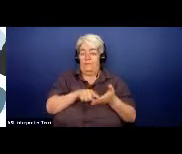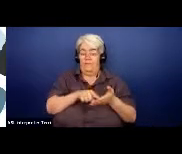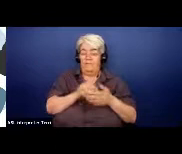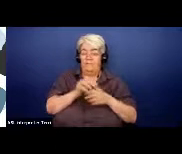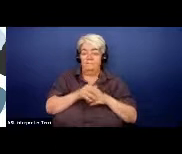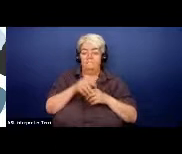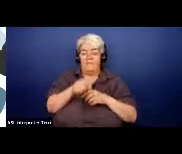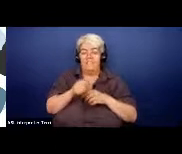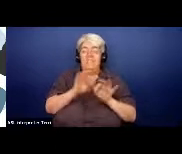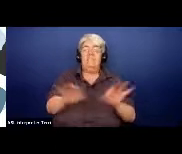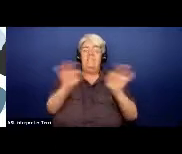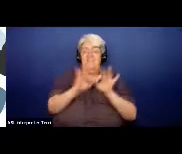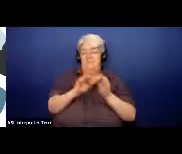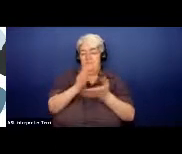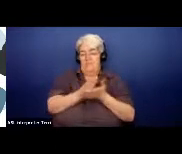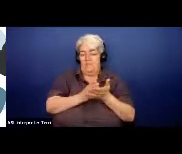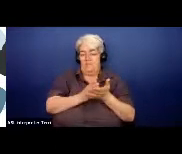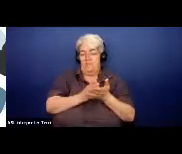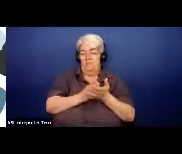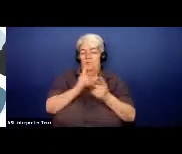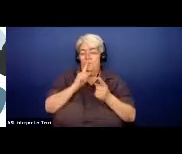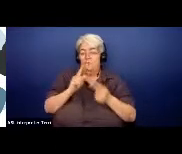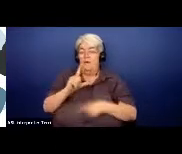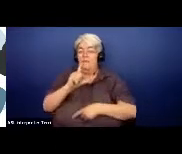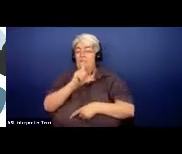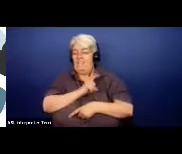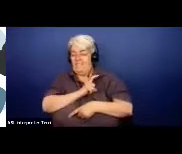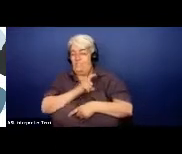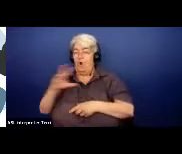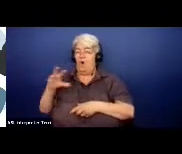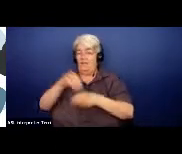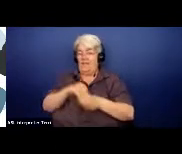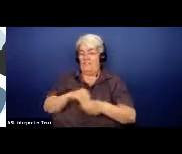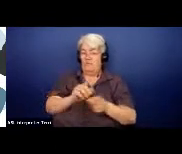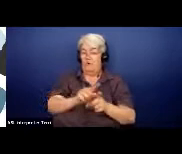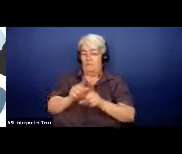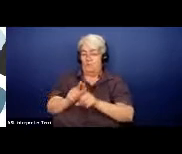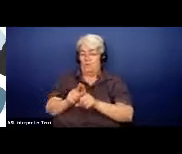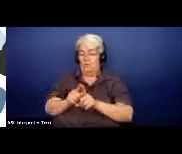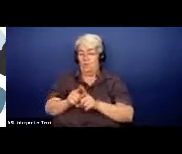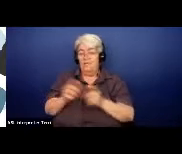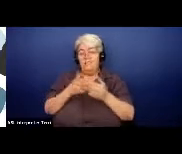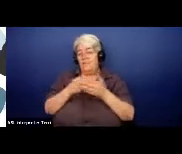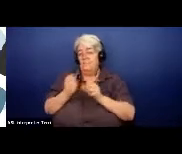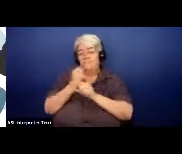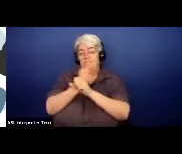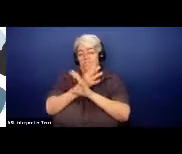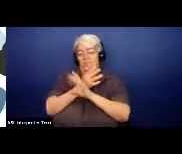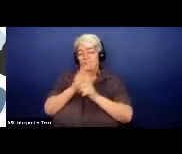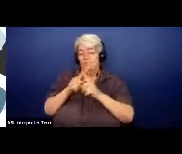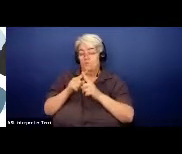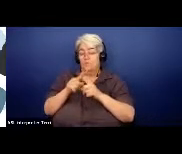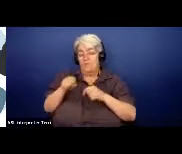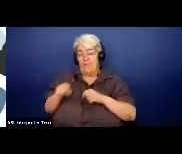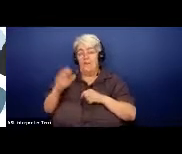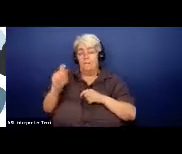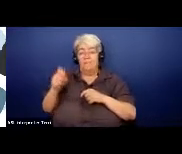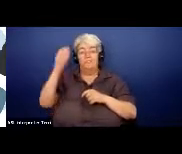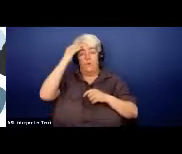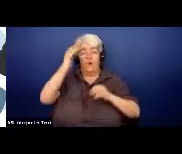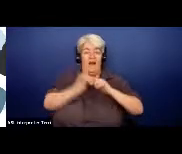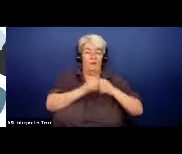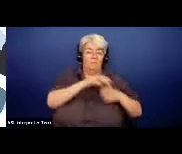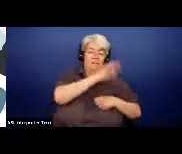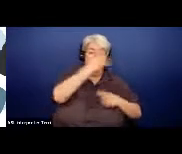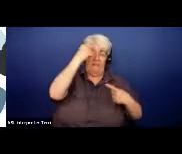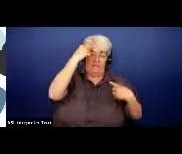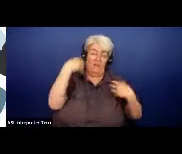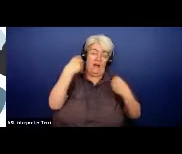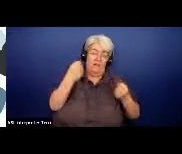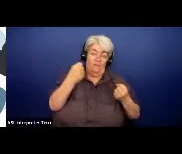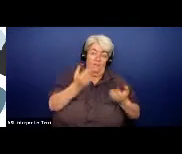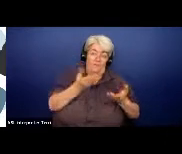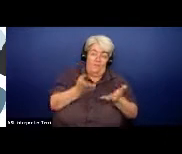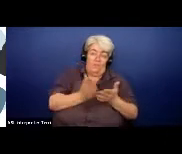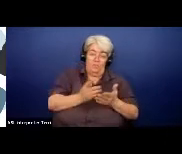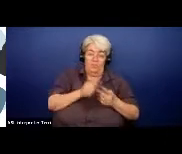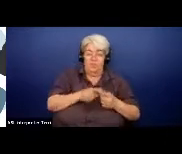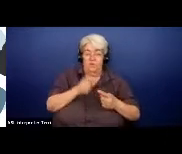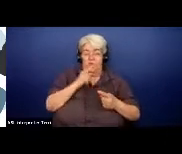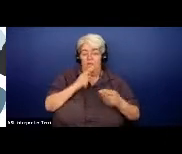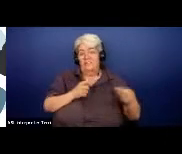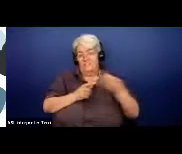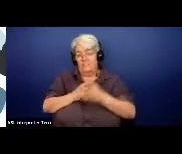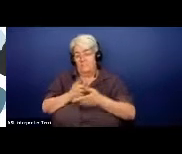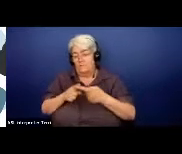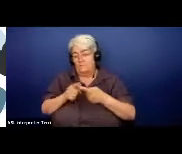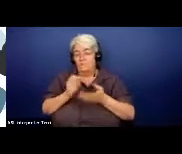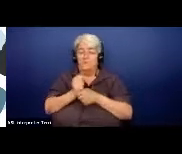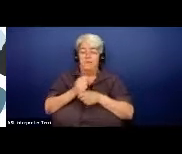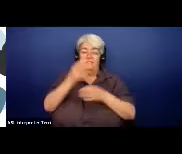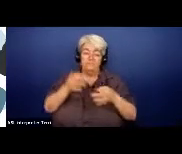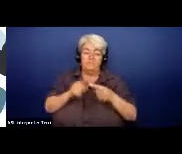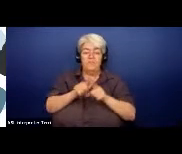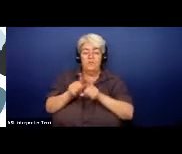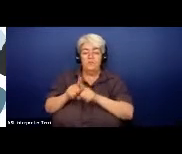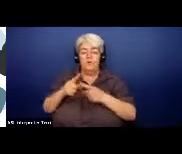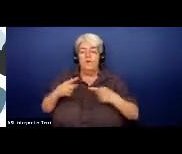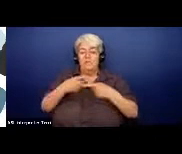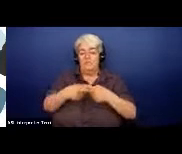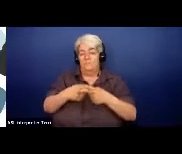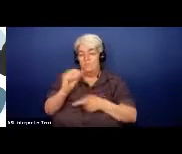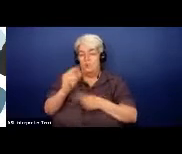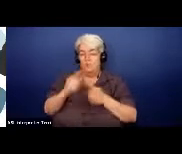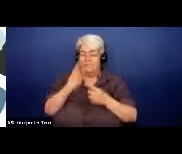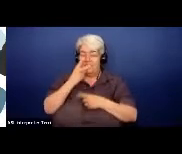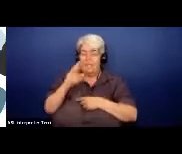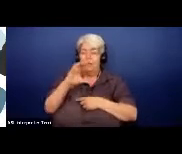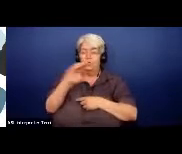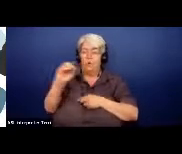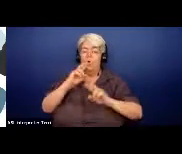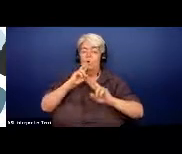key factor to having police being connected at least virtually to mental health provider.